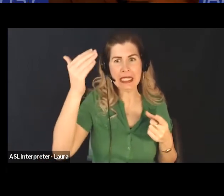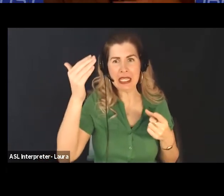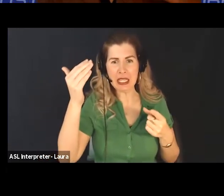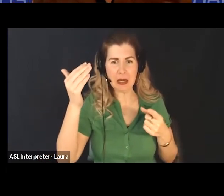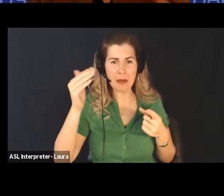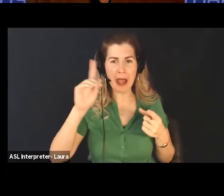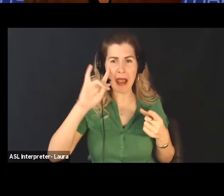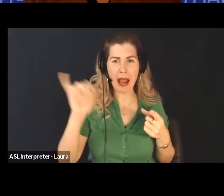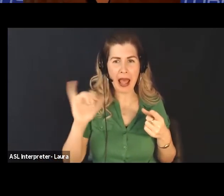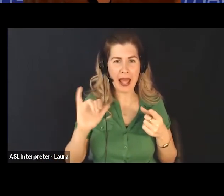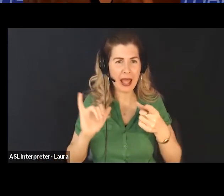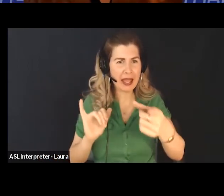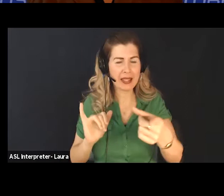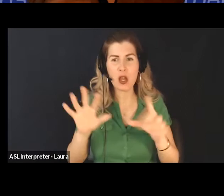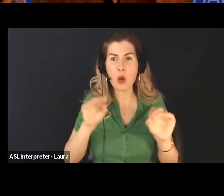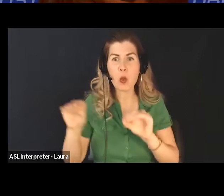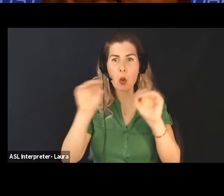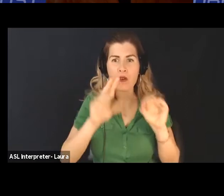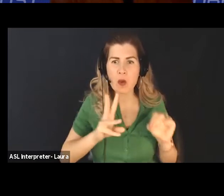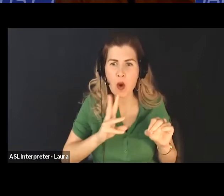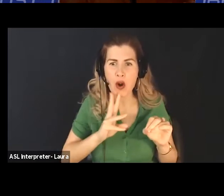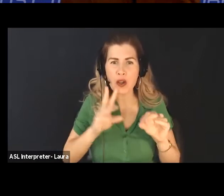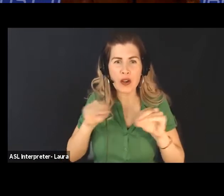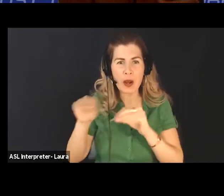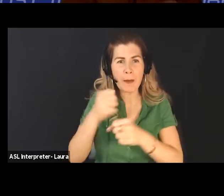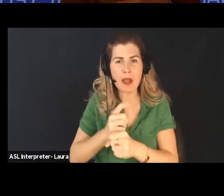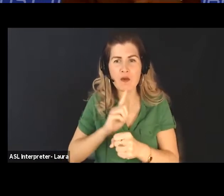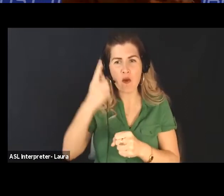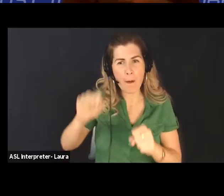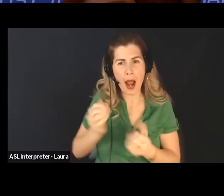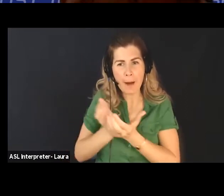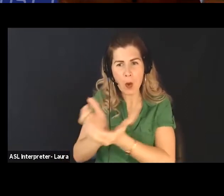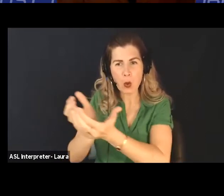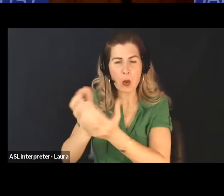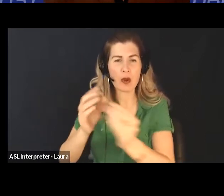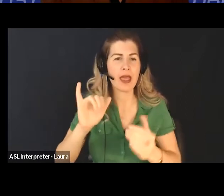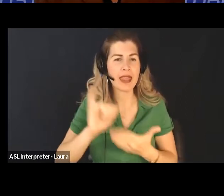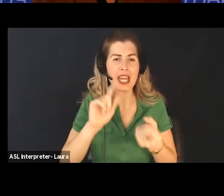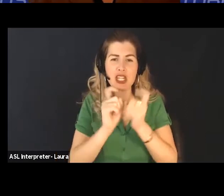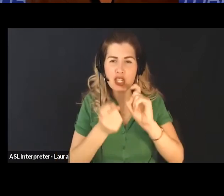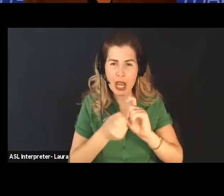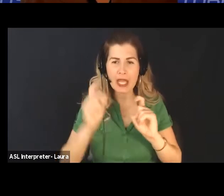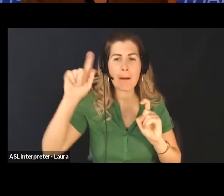the act of moving water around and making it possible for boats to move around. But this actually change the political structure of France also by